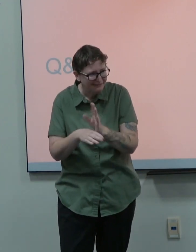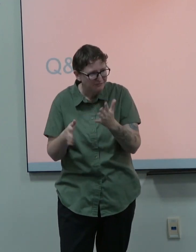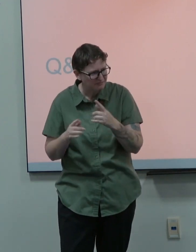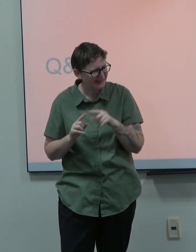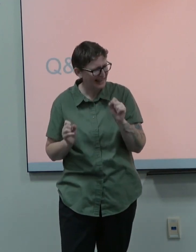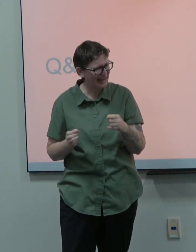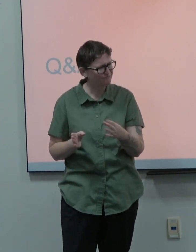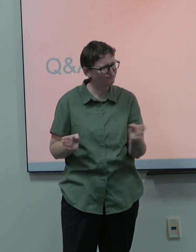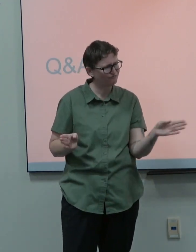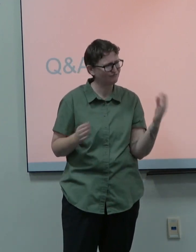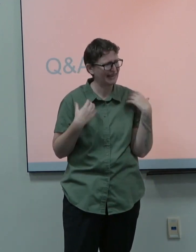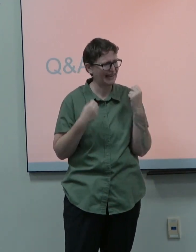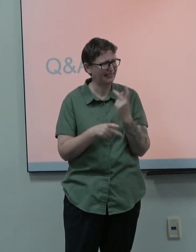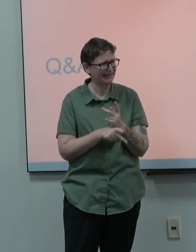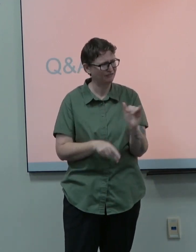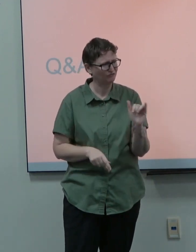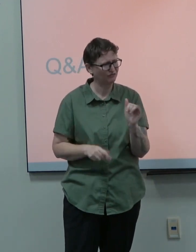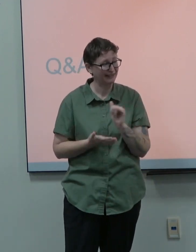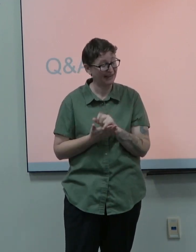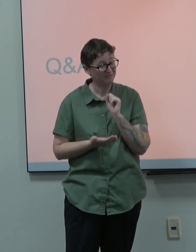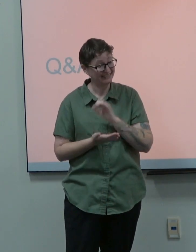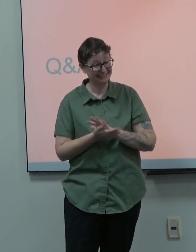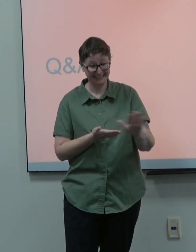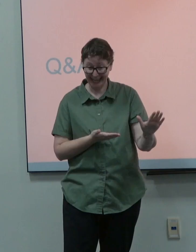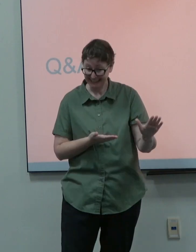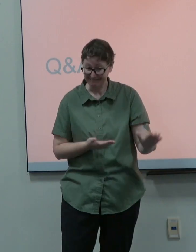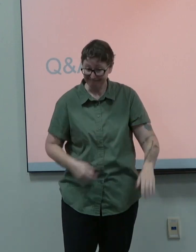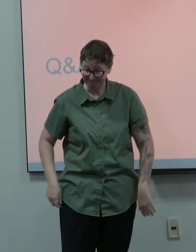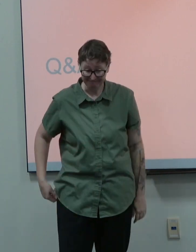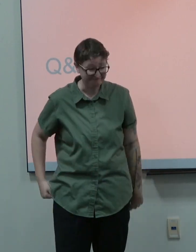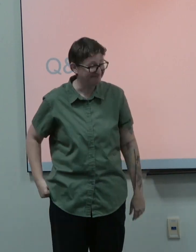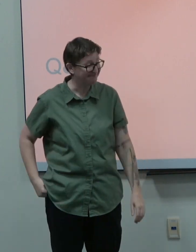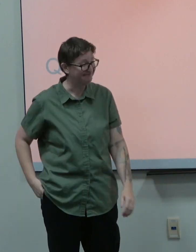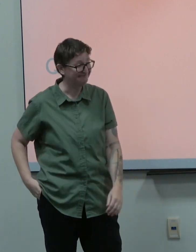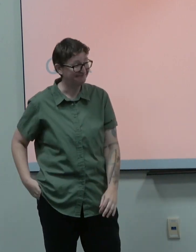not just business, it can be in healthcare too. So that was very nice to see.